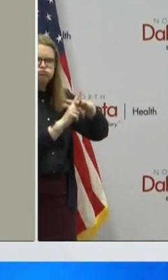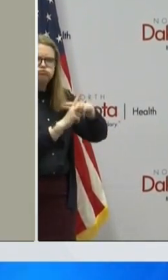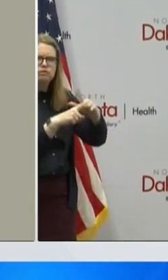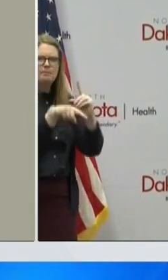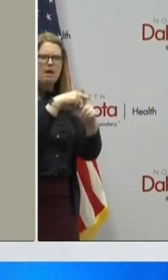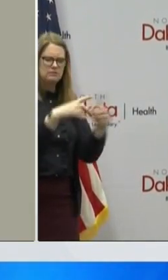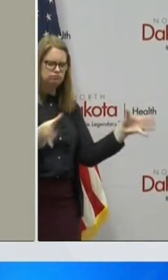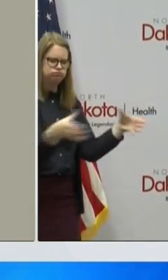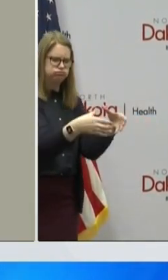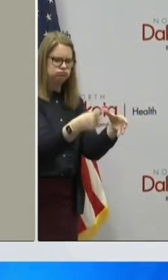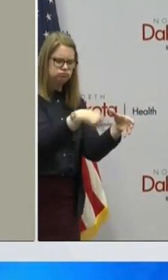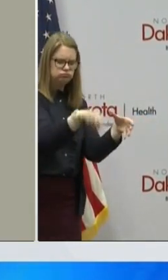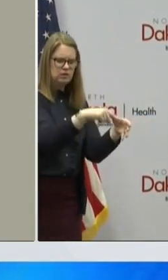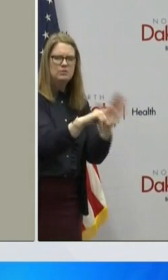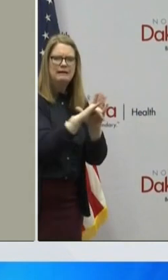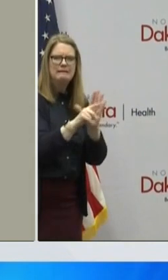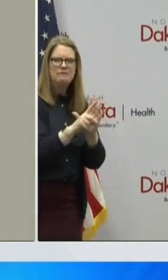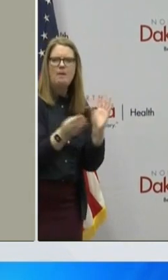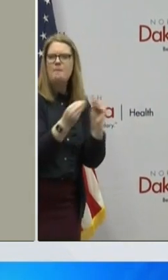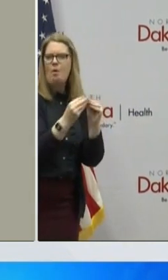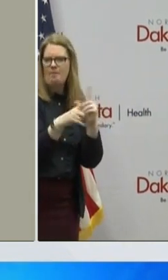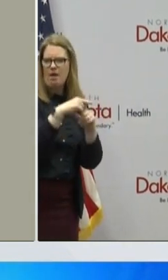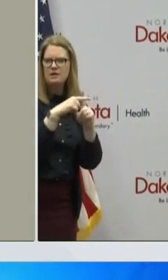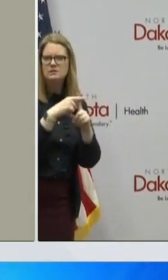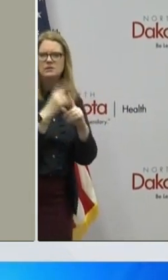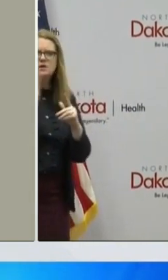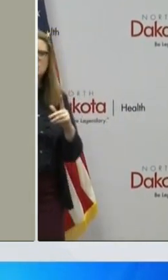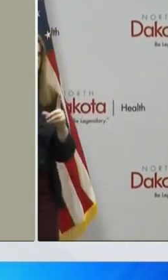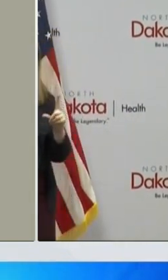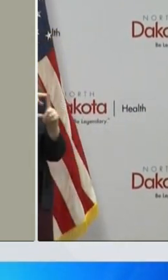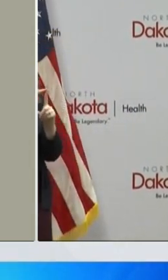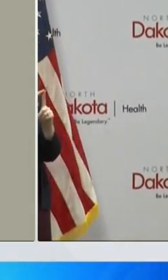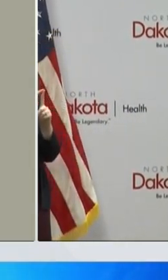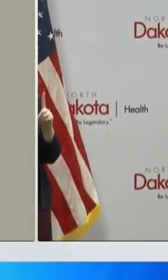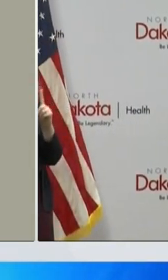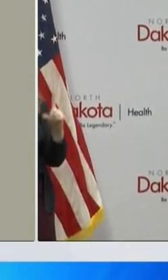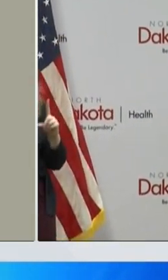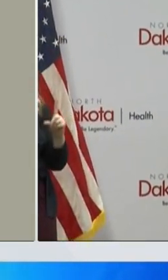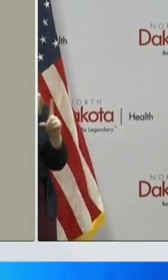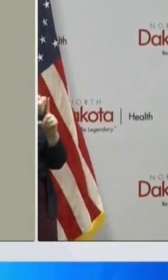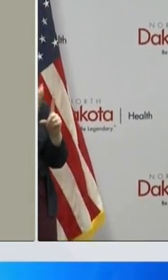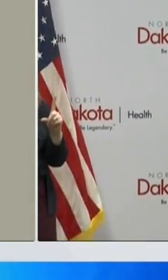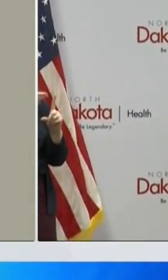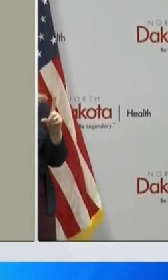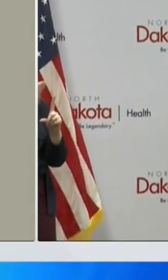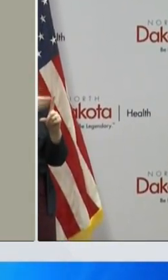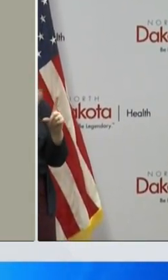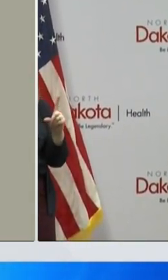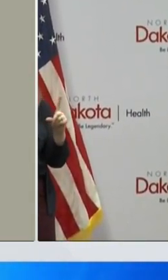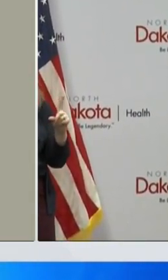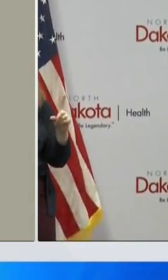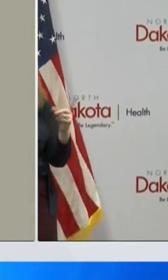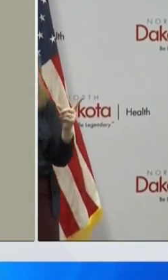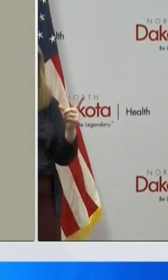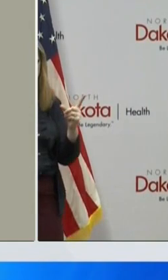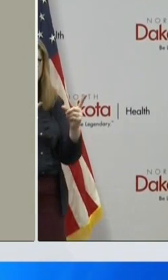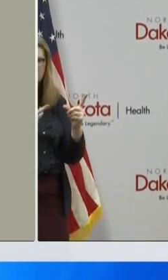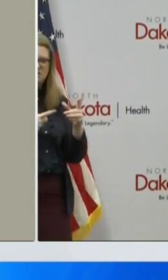PEOPLE OUT THERE, DO THE TARGETED TESTING THAT HELPS US